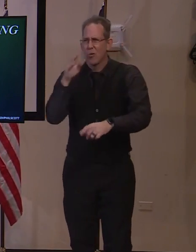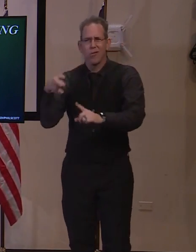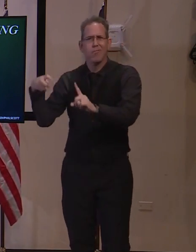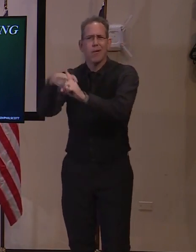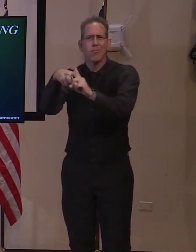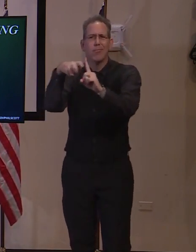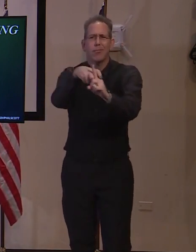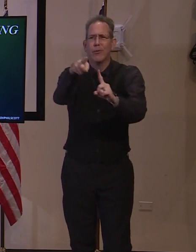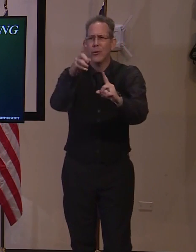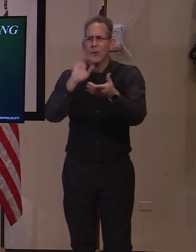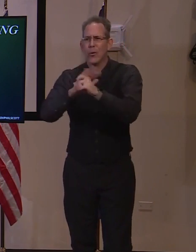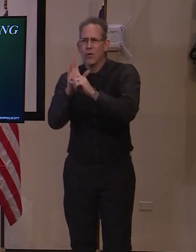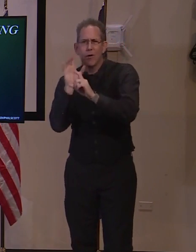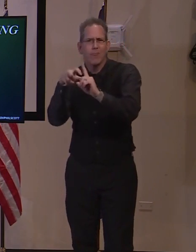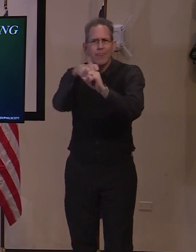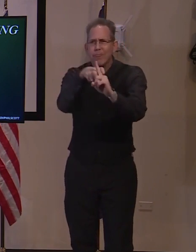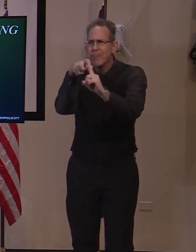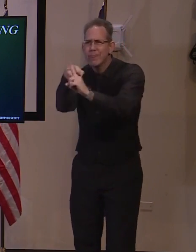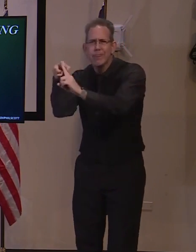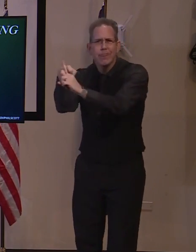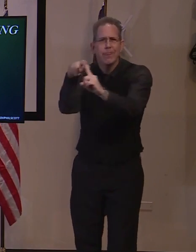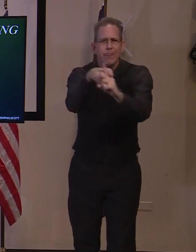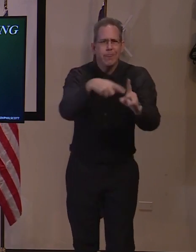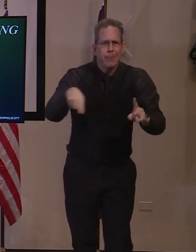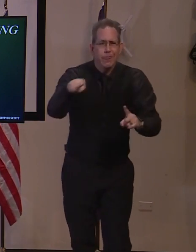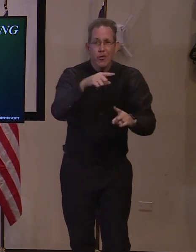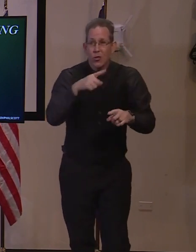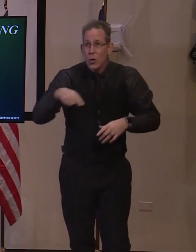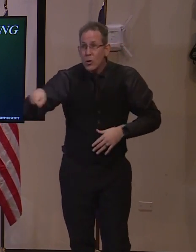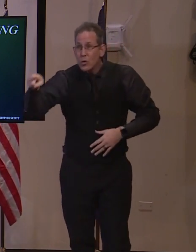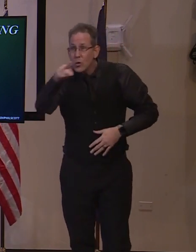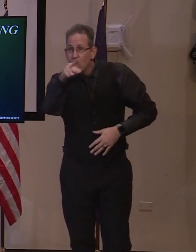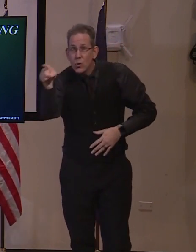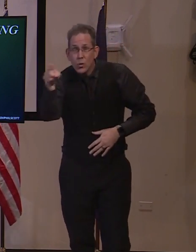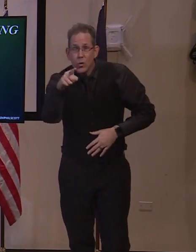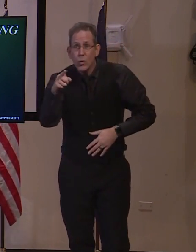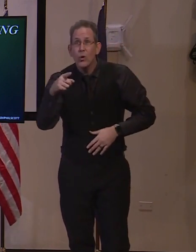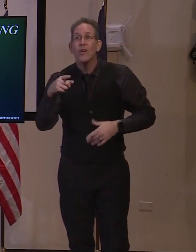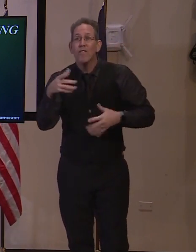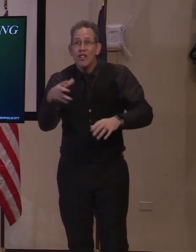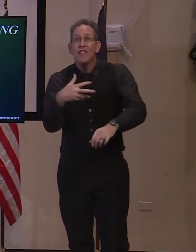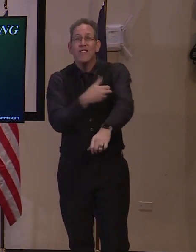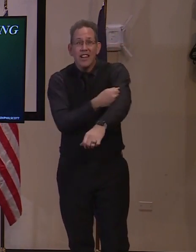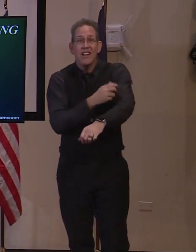later. It's just a matter of time. And if you're unvaccinated and you get it,